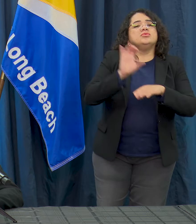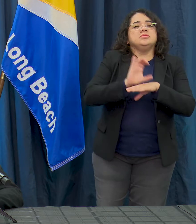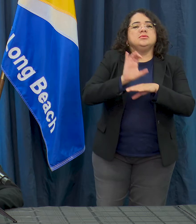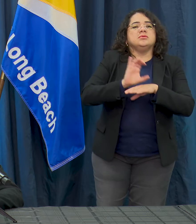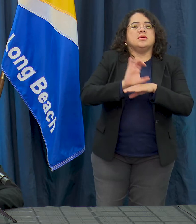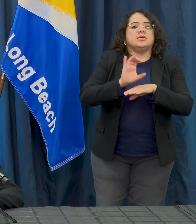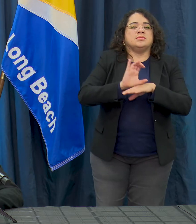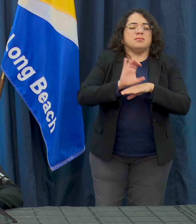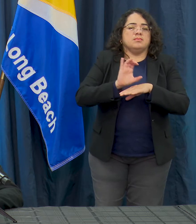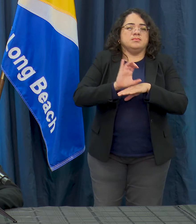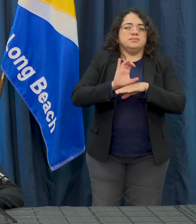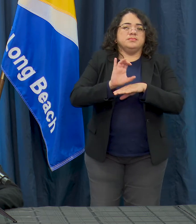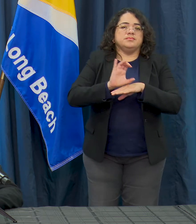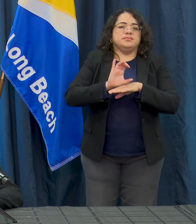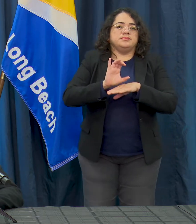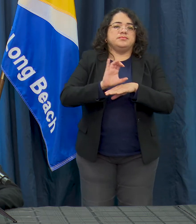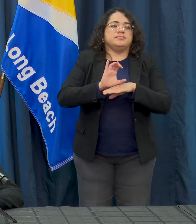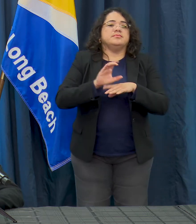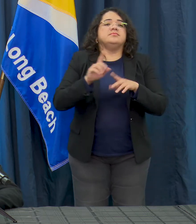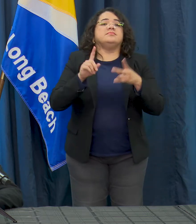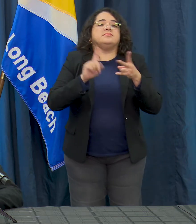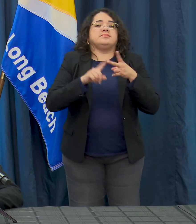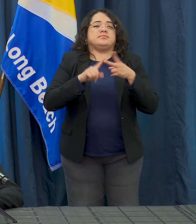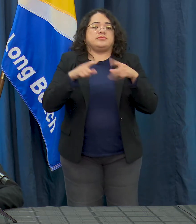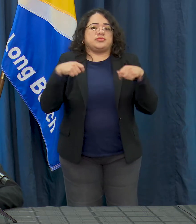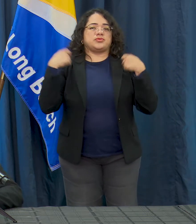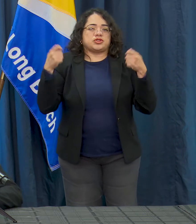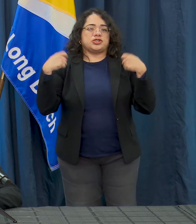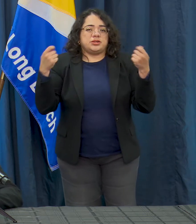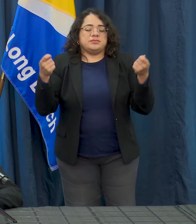shortly thereafter by small gyms and fitness centers and then again